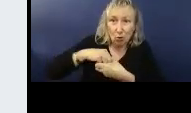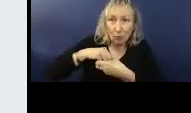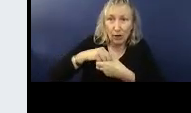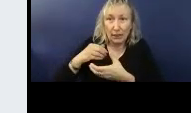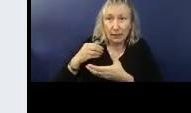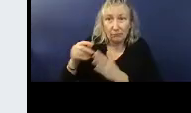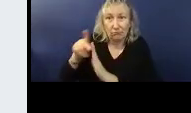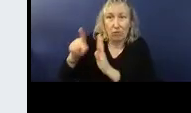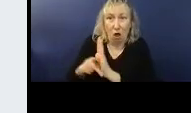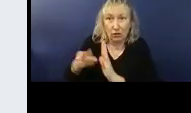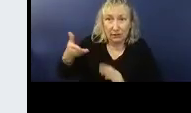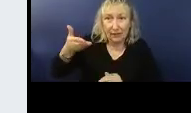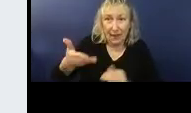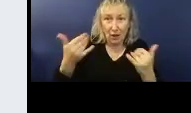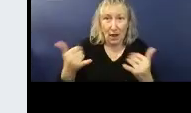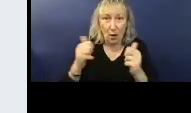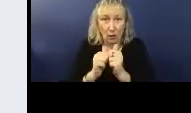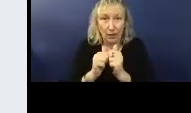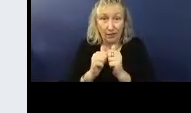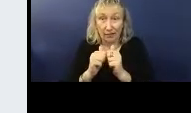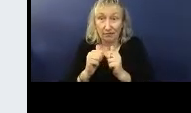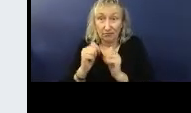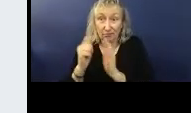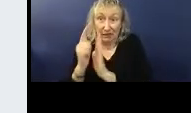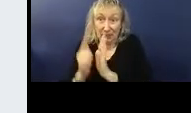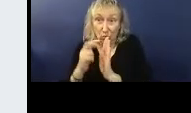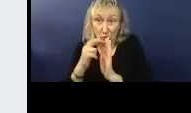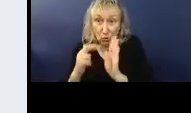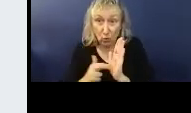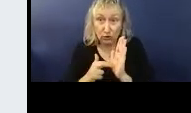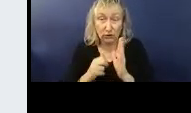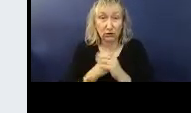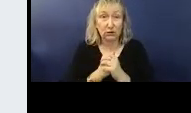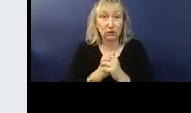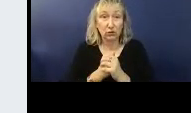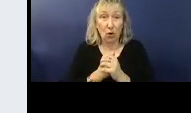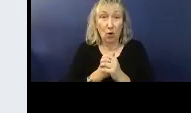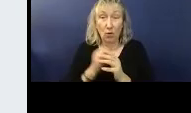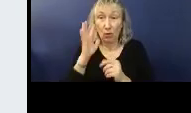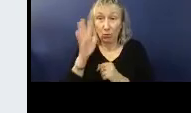So what you would see is you would see an intake where we have the alleged victim,